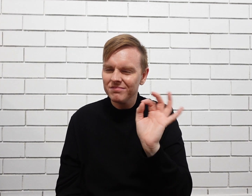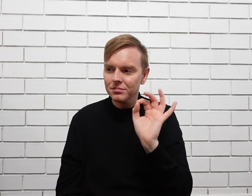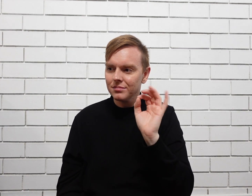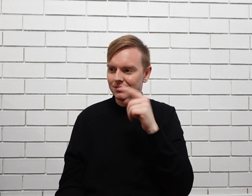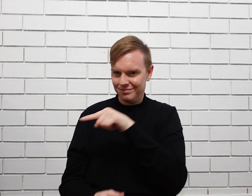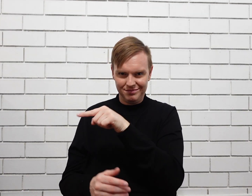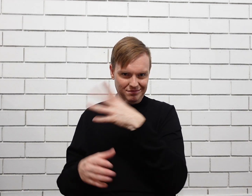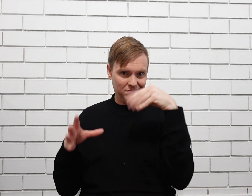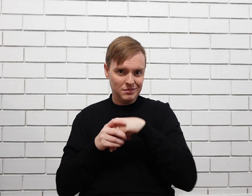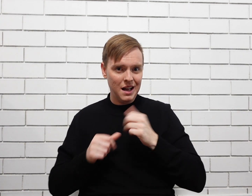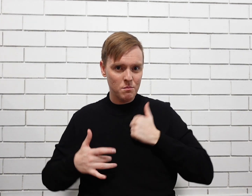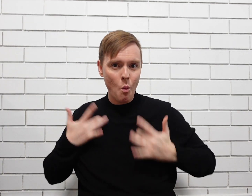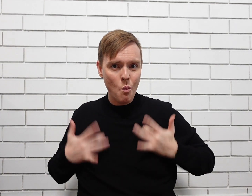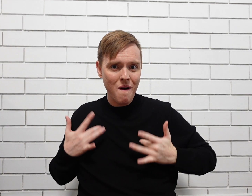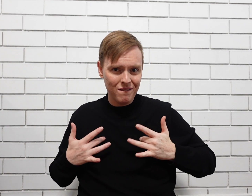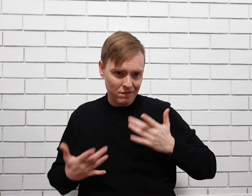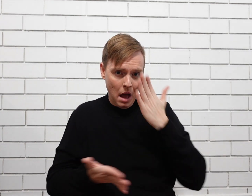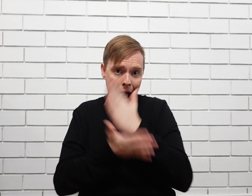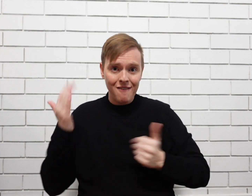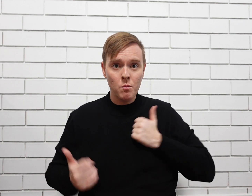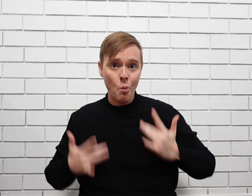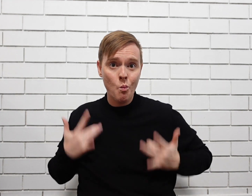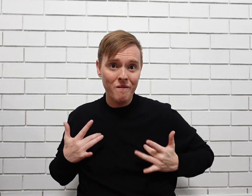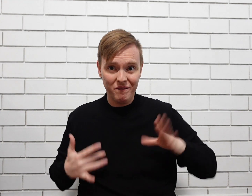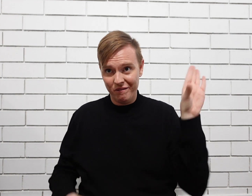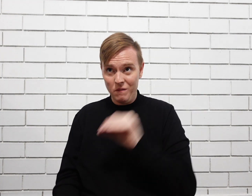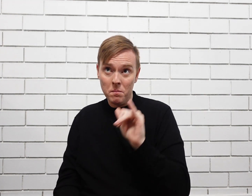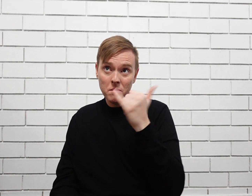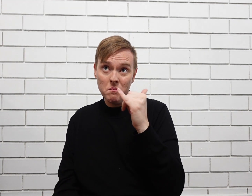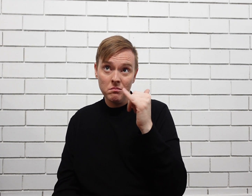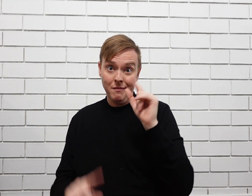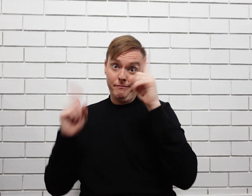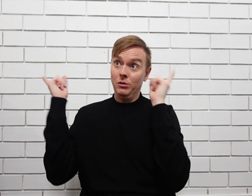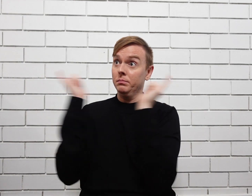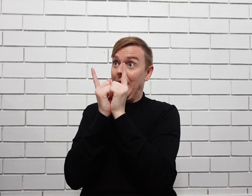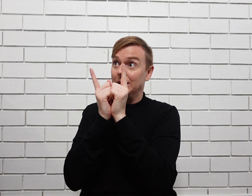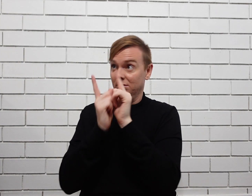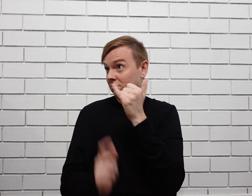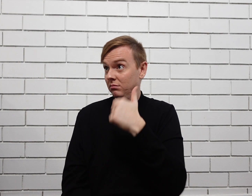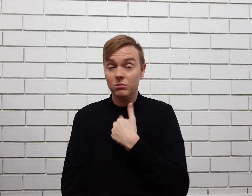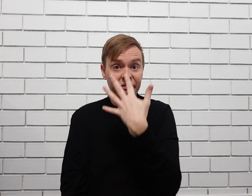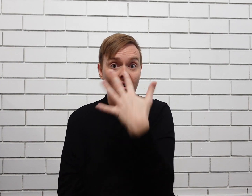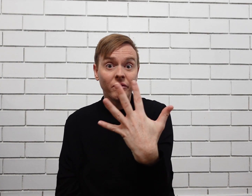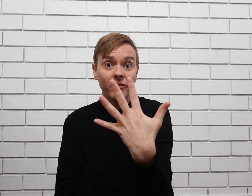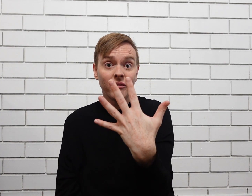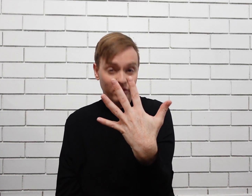She has been part in my life, half of my life. I met her when I was probably around five years old.